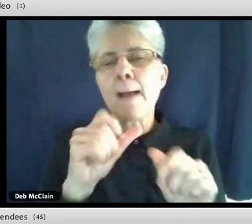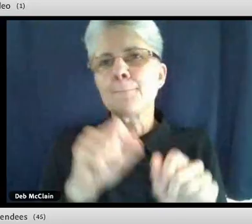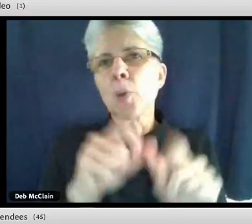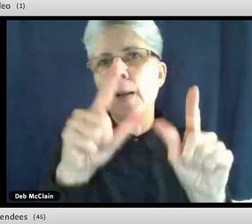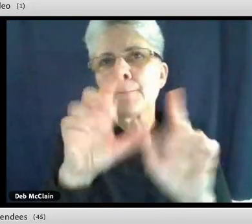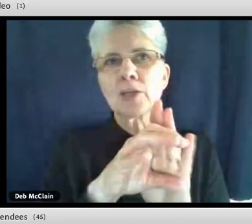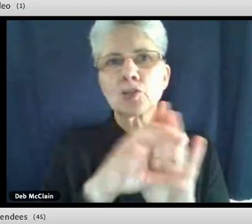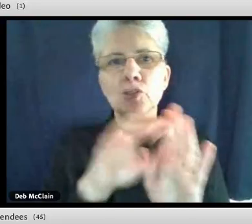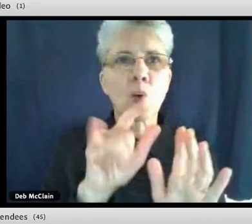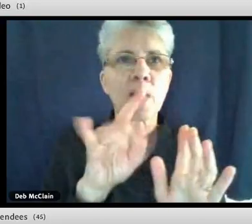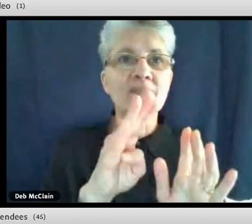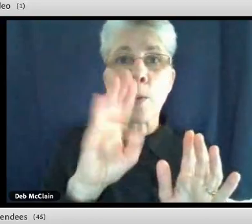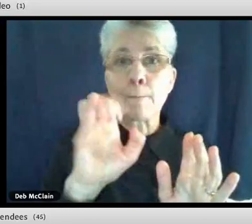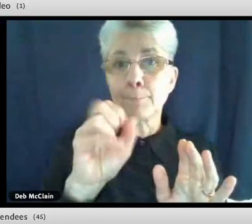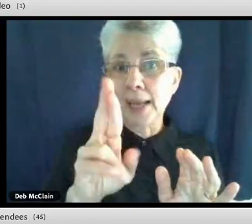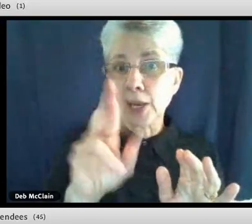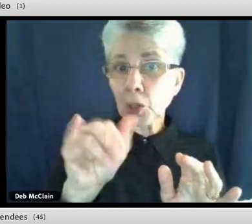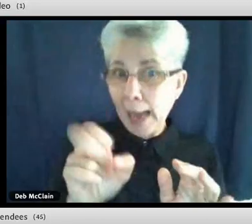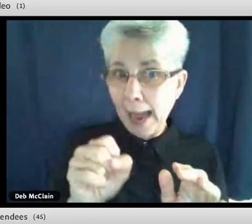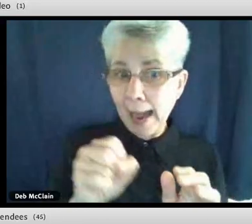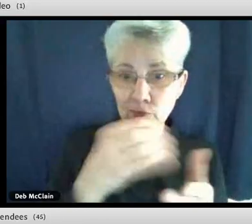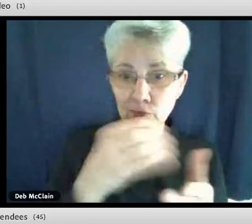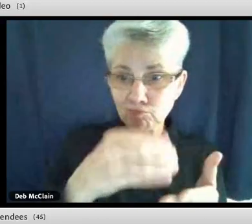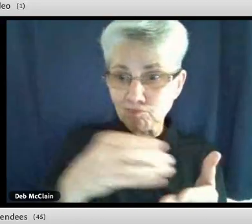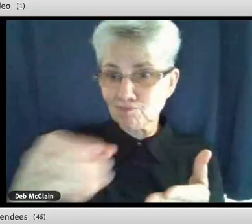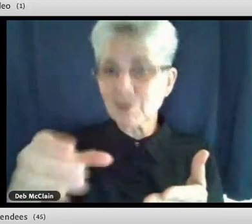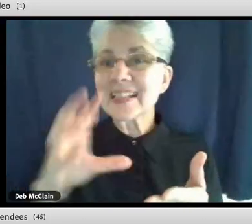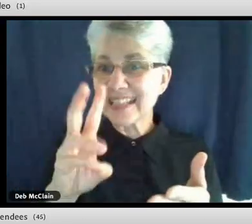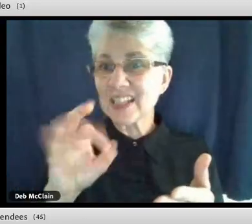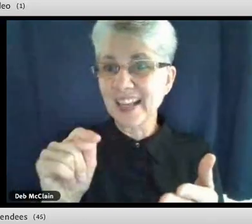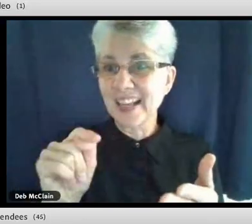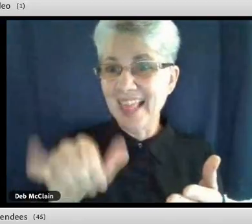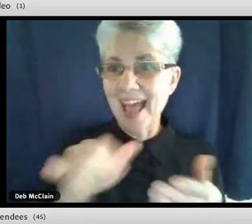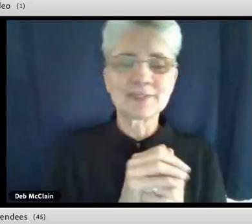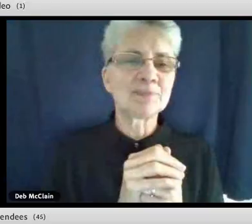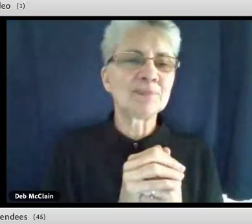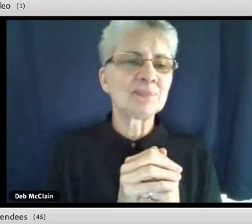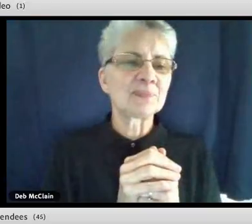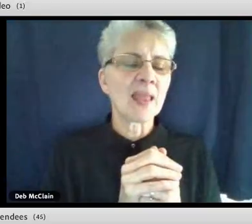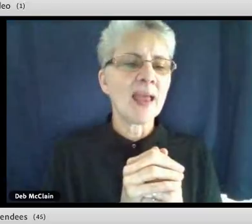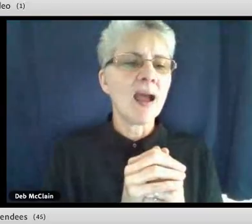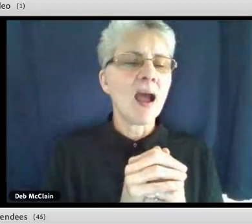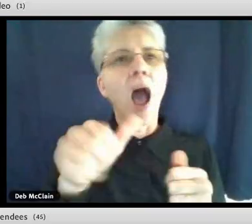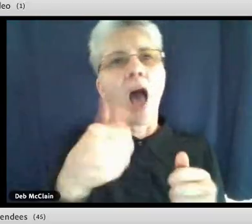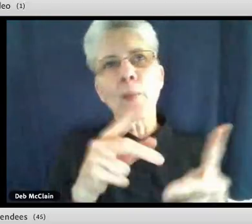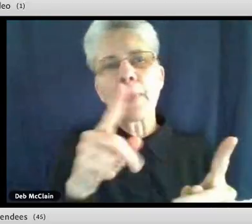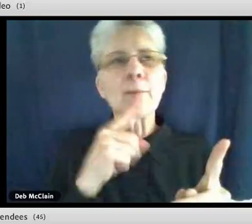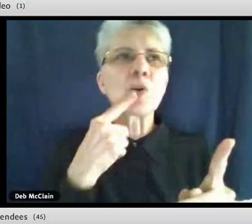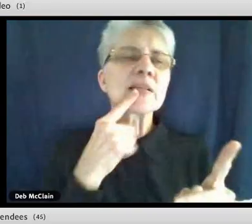It's 24 beer cans, you know, kind of laid out horizontally. Other people have said, it's the distance